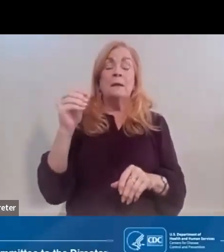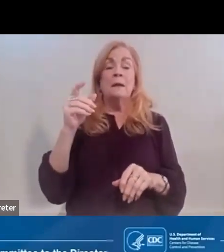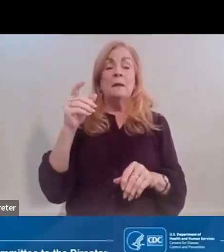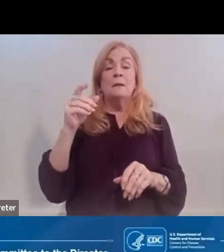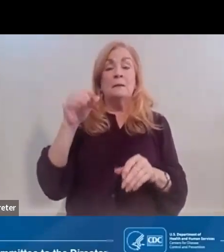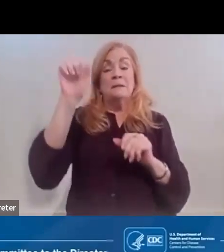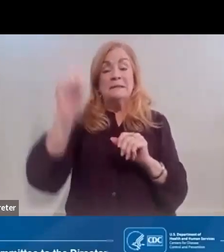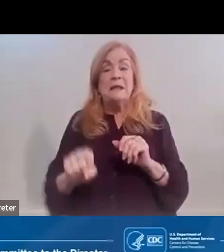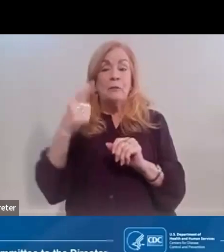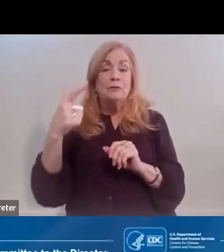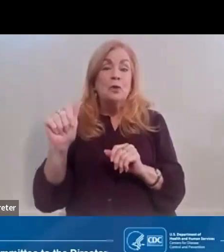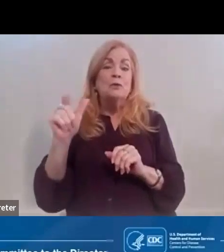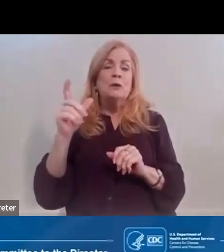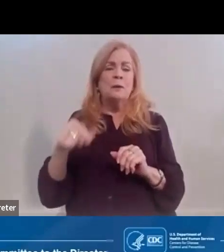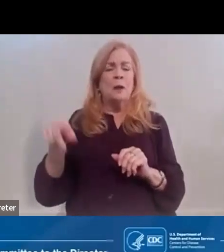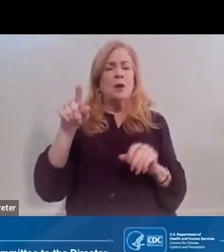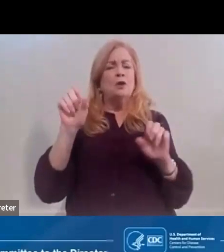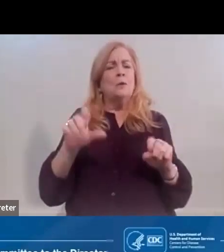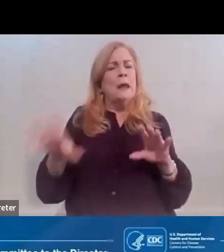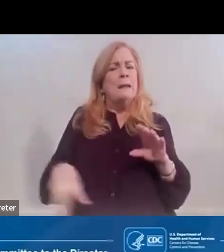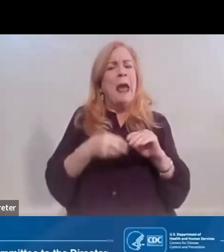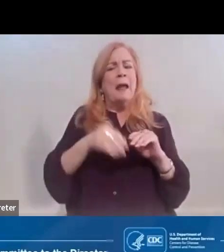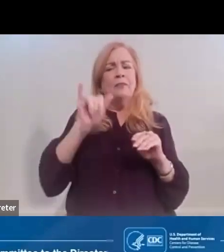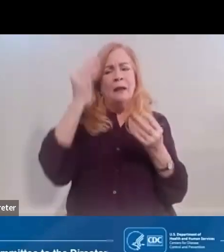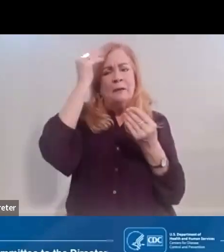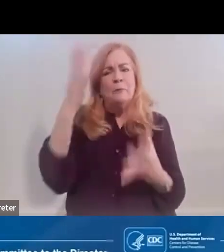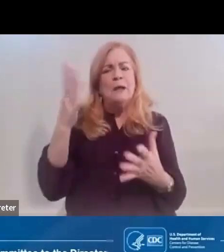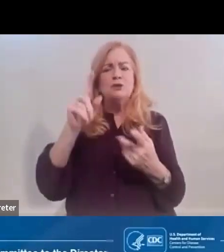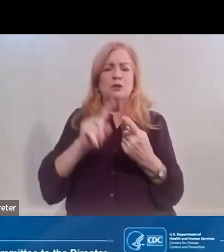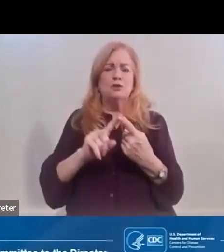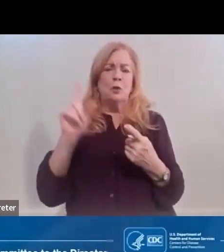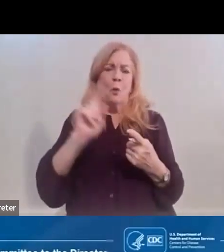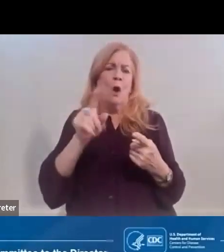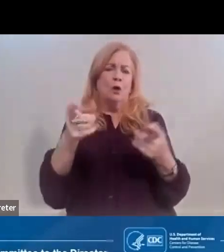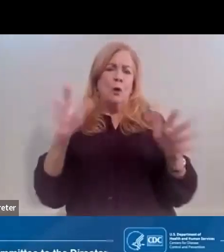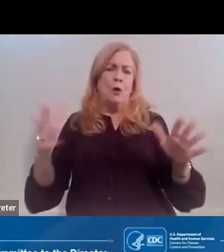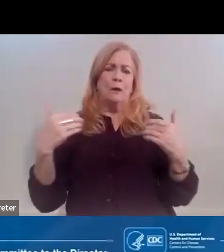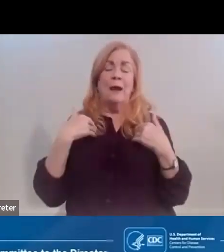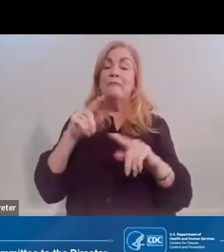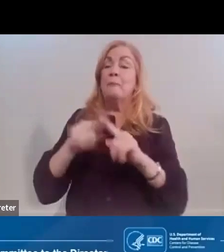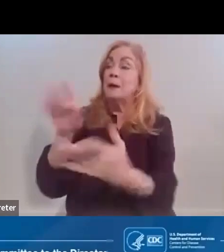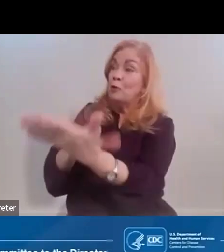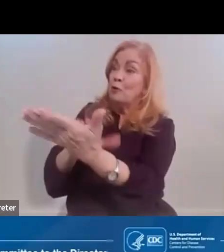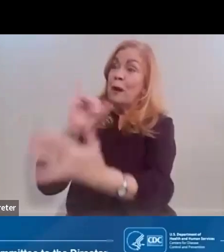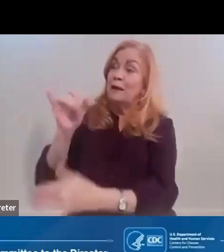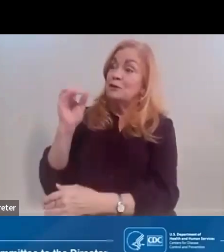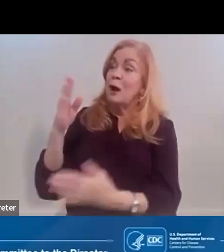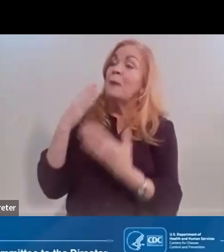But that's another thing that can be added to your arsenal about information that you have. But great job, and thank you. Thanks, Rhonda.